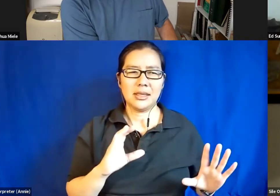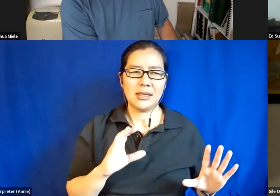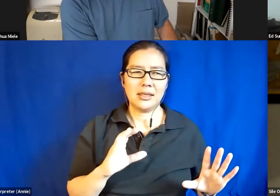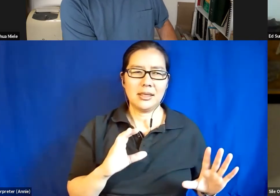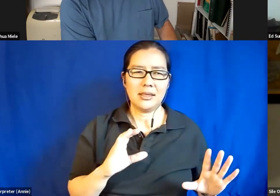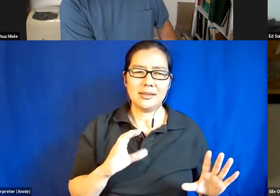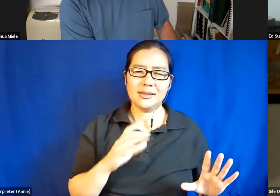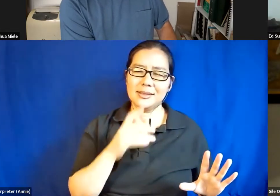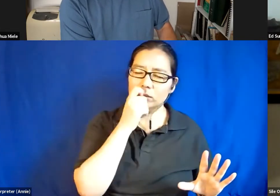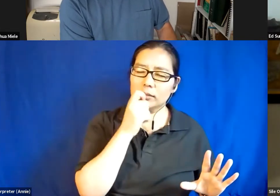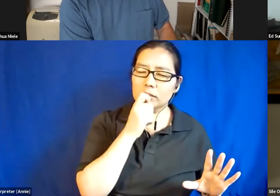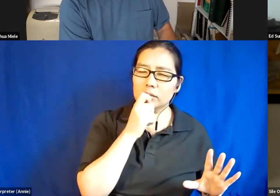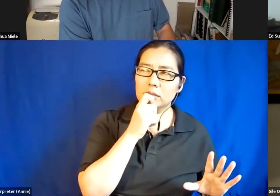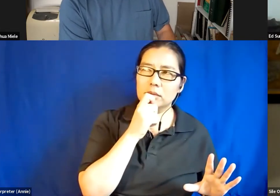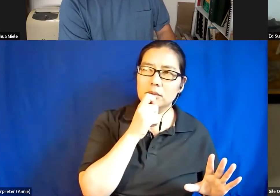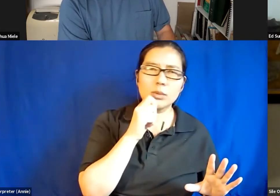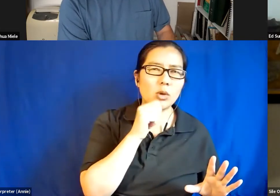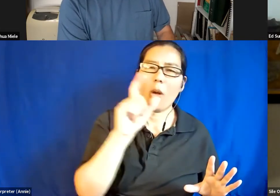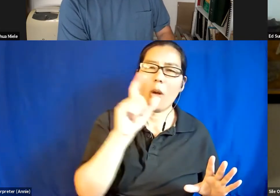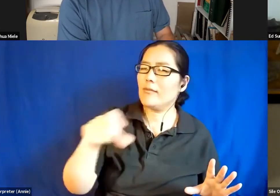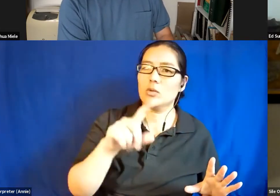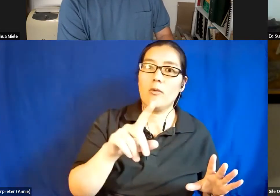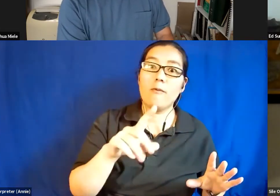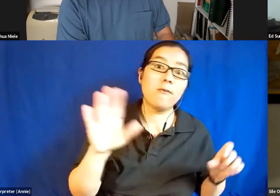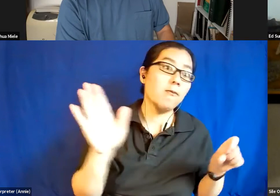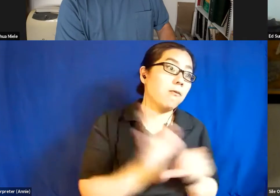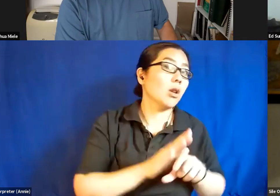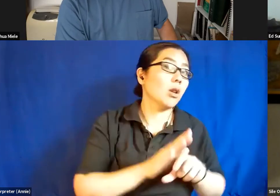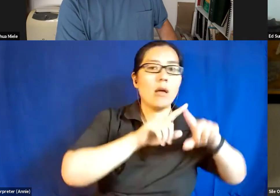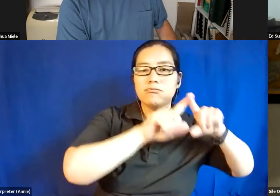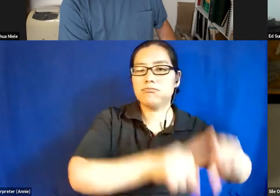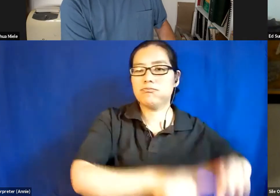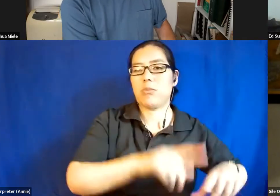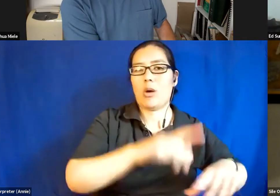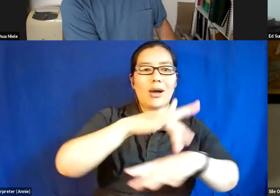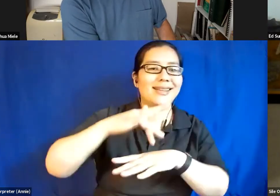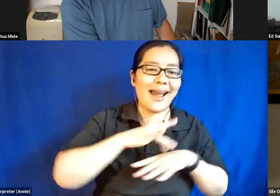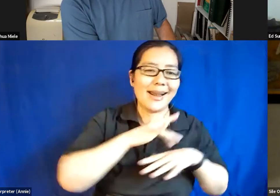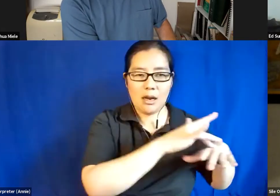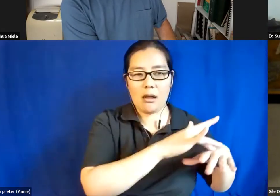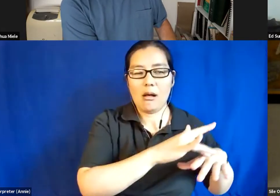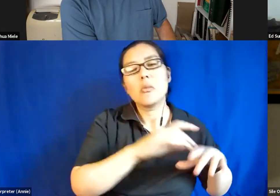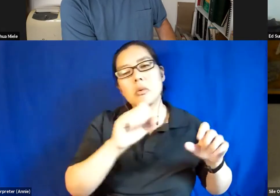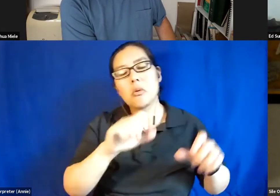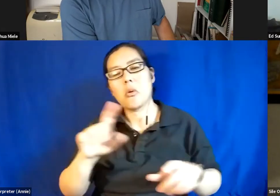audio. Of course we all know from our childhoods listening and watching cartoons there's a